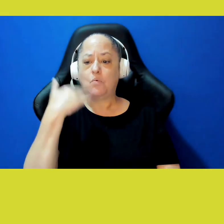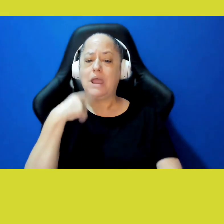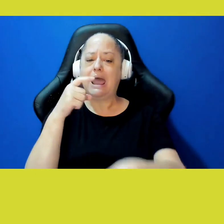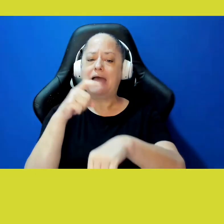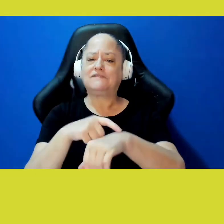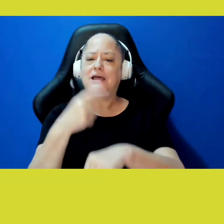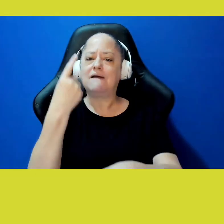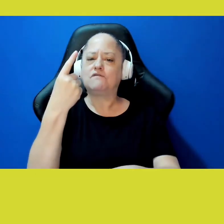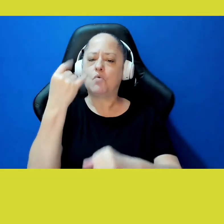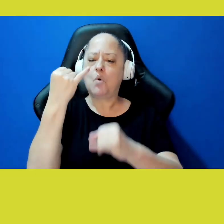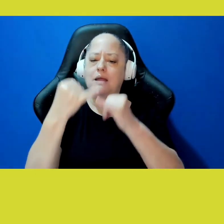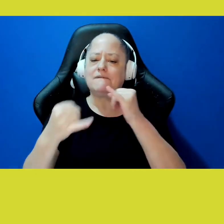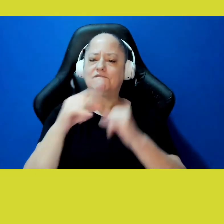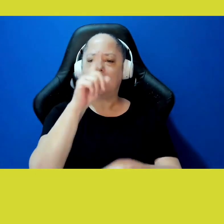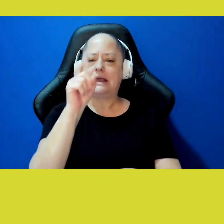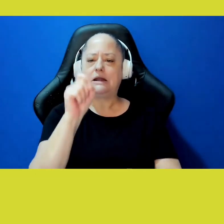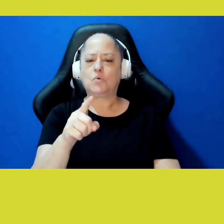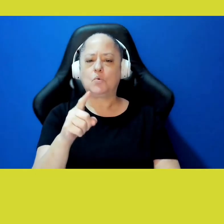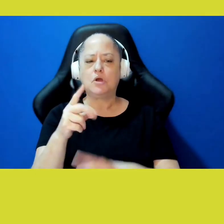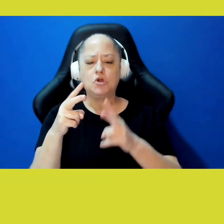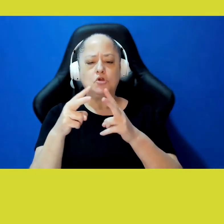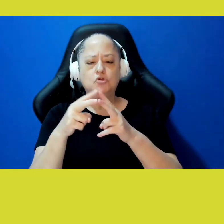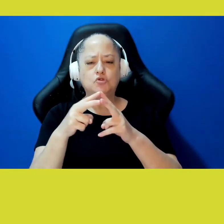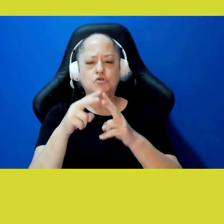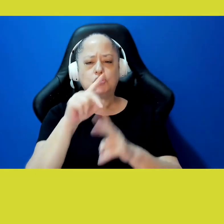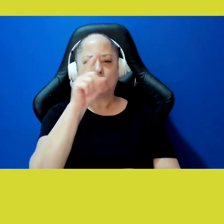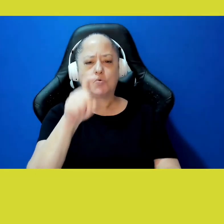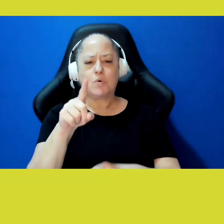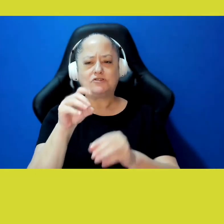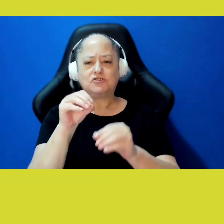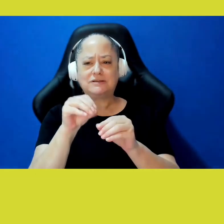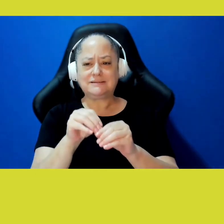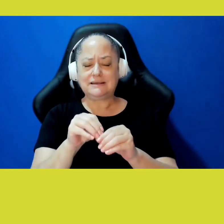question there are two questions in the chat that are